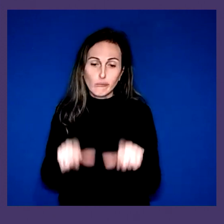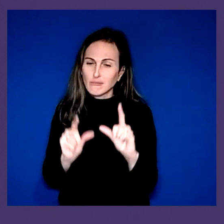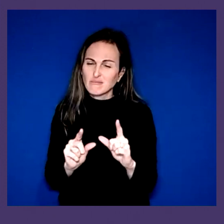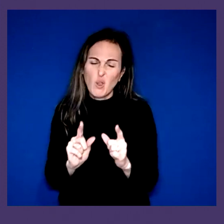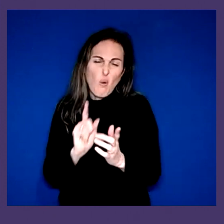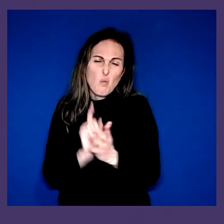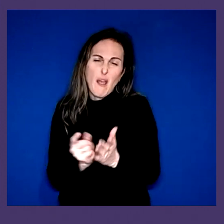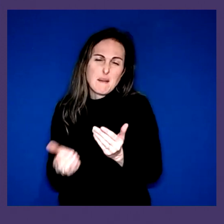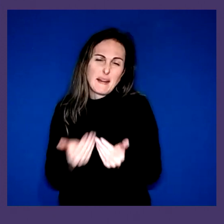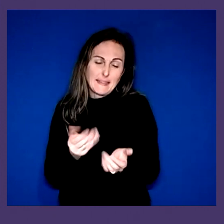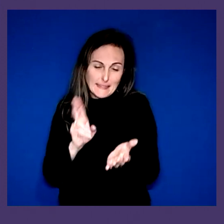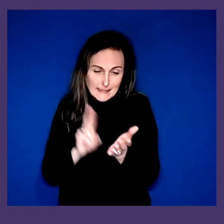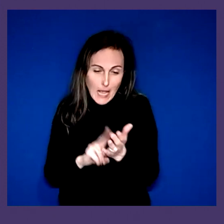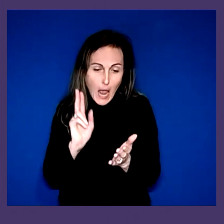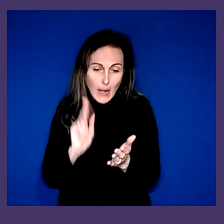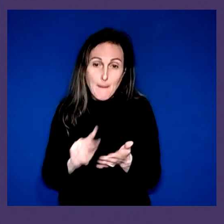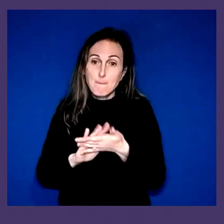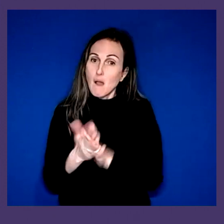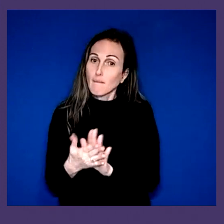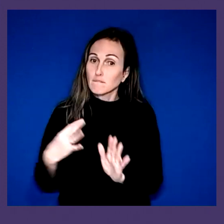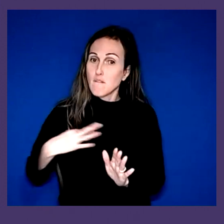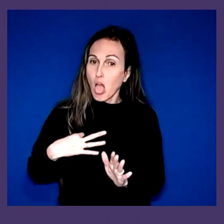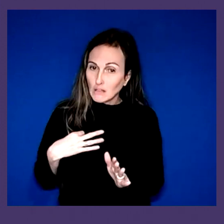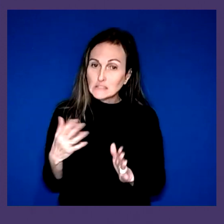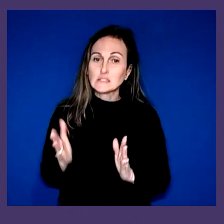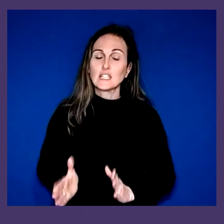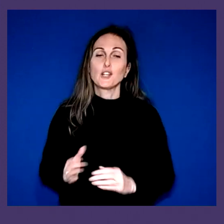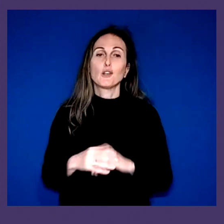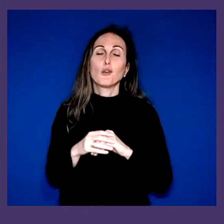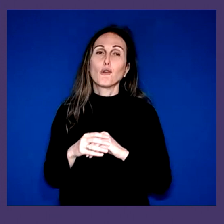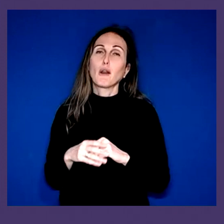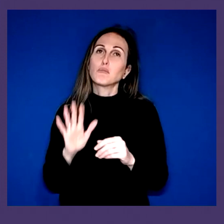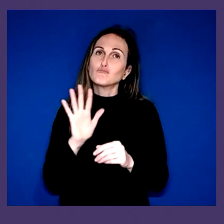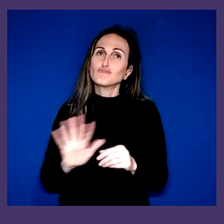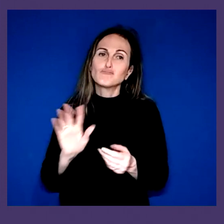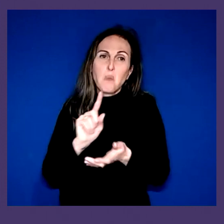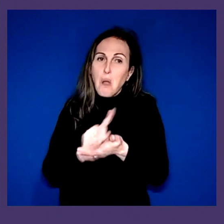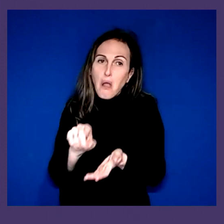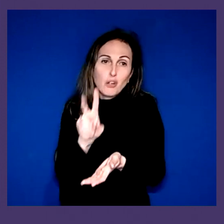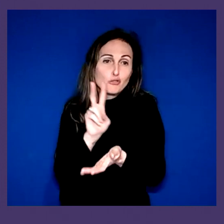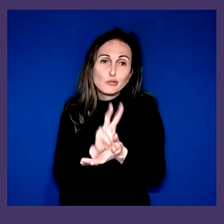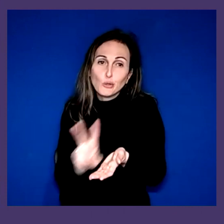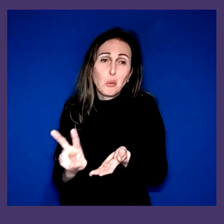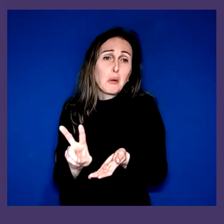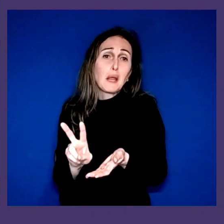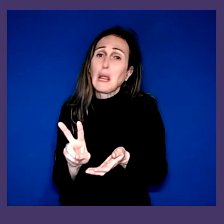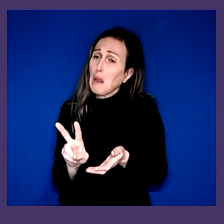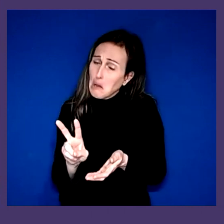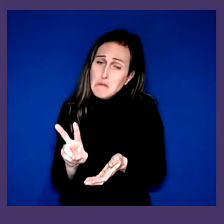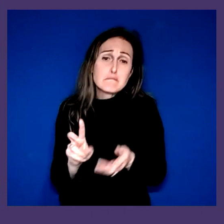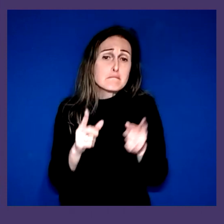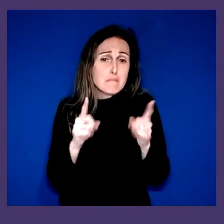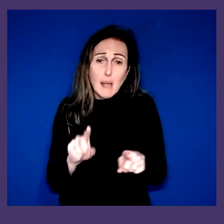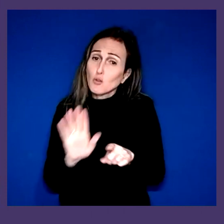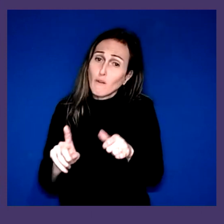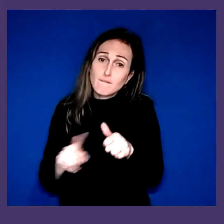and then within a week or a couple of weeks, you should get your first call. People often wonder, "How many calls will I get?"